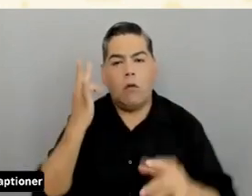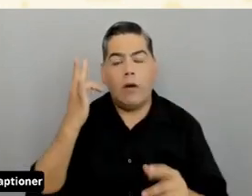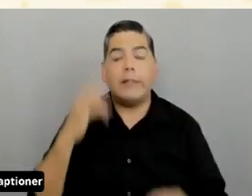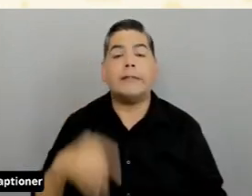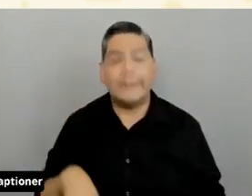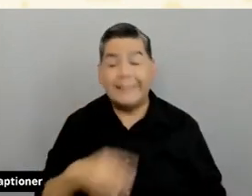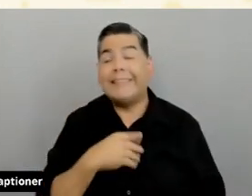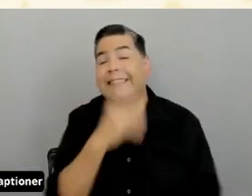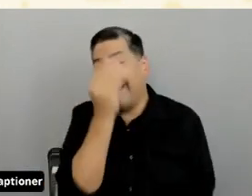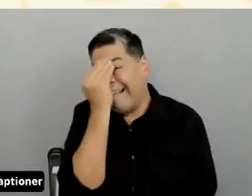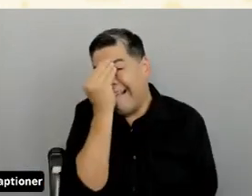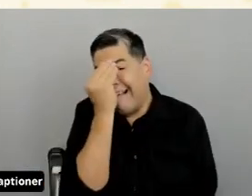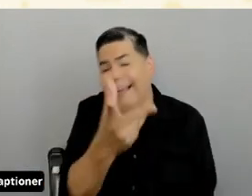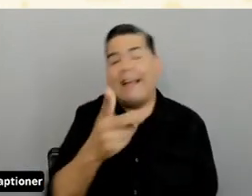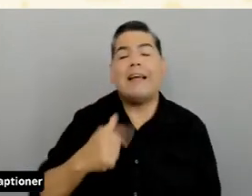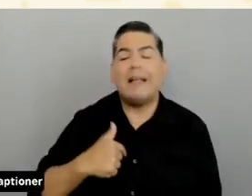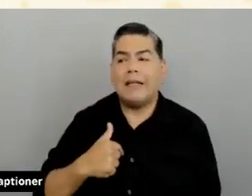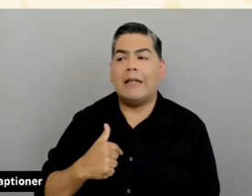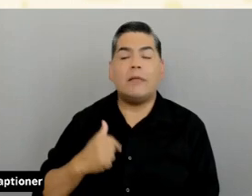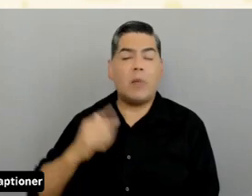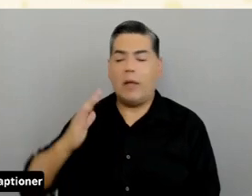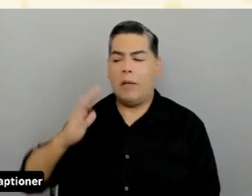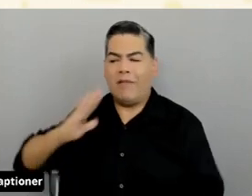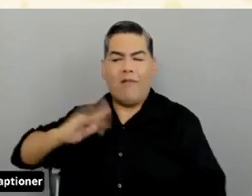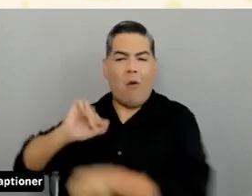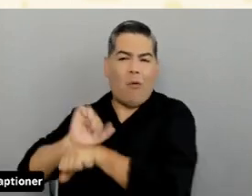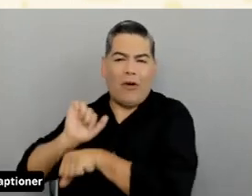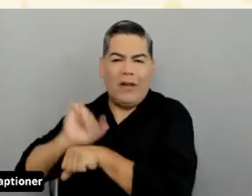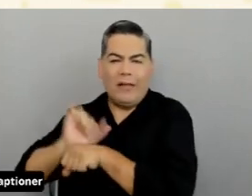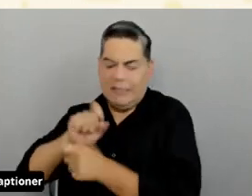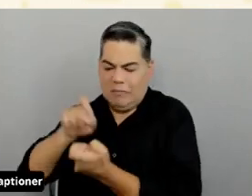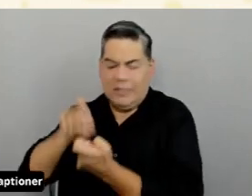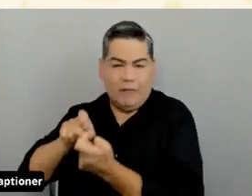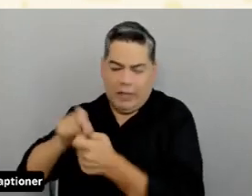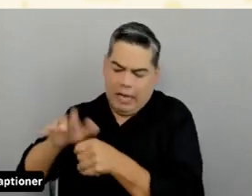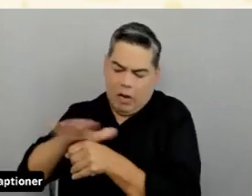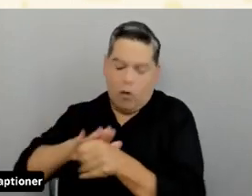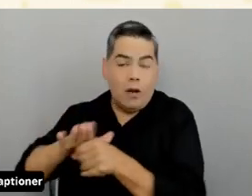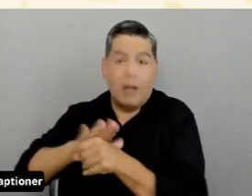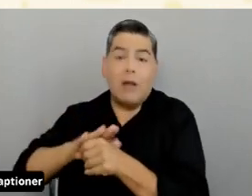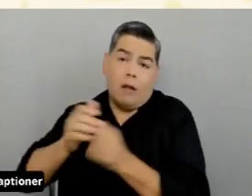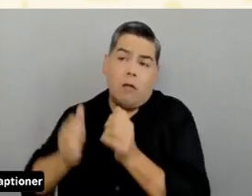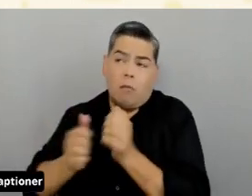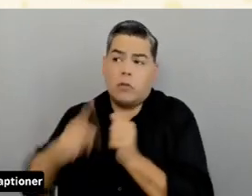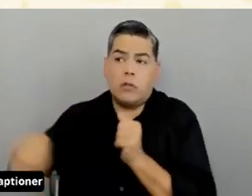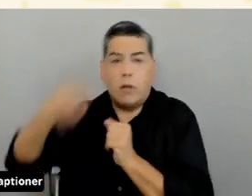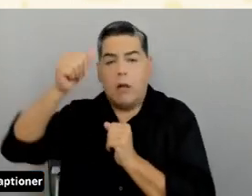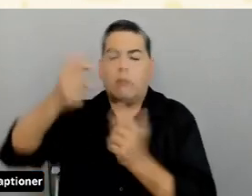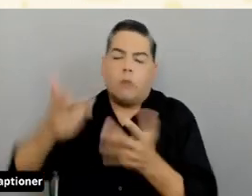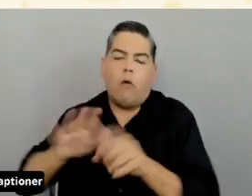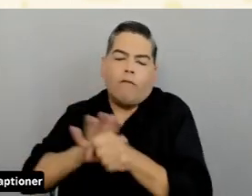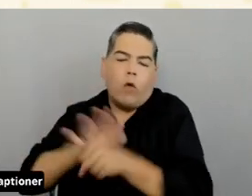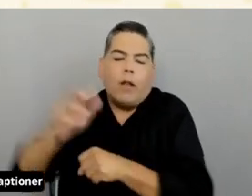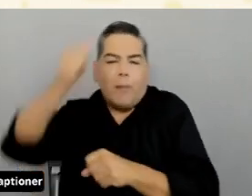with a specific area full of men, and most of them, incredibly,